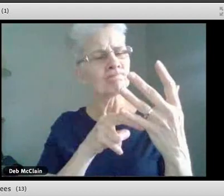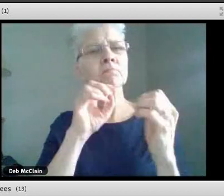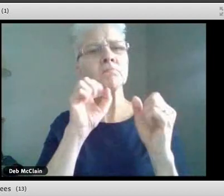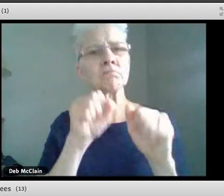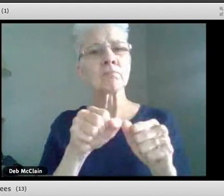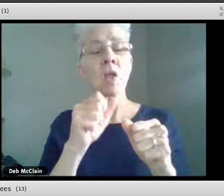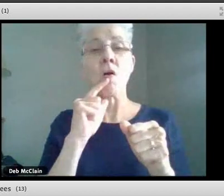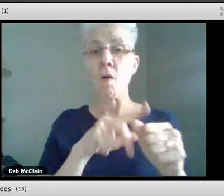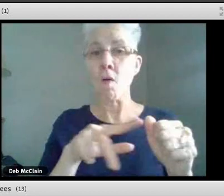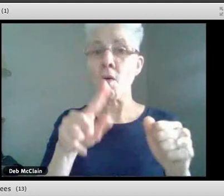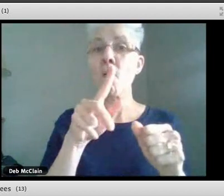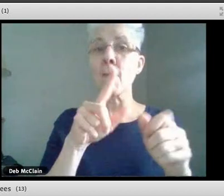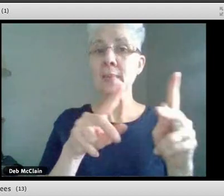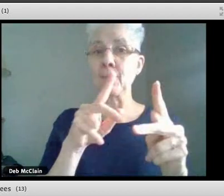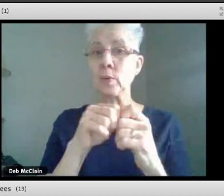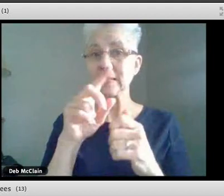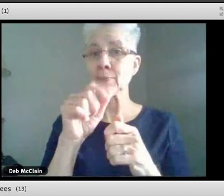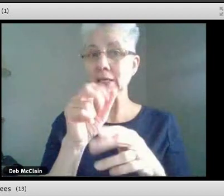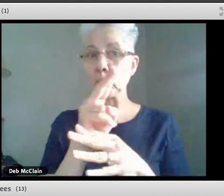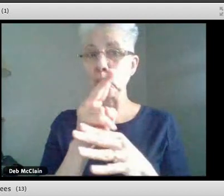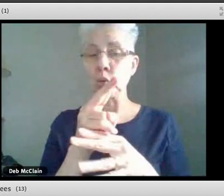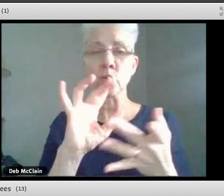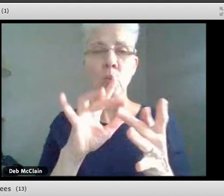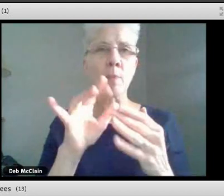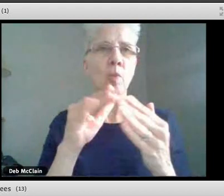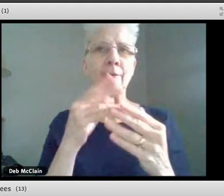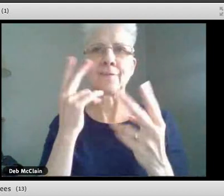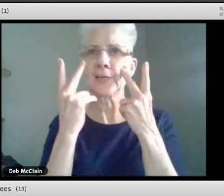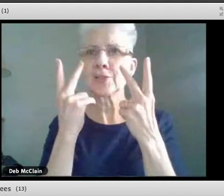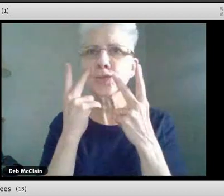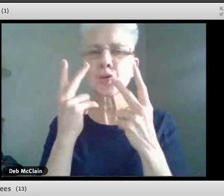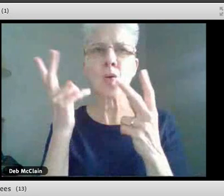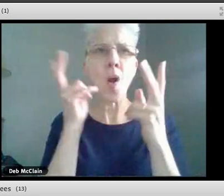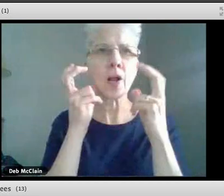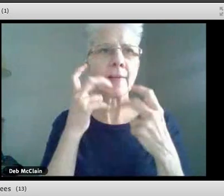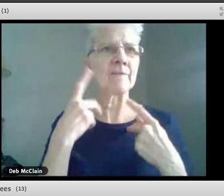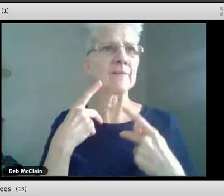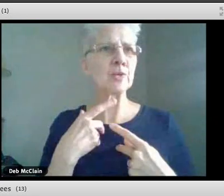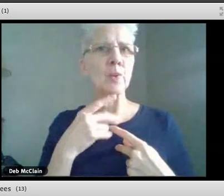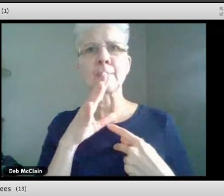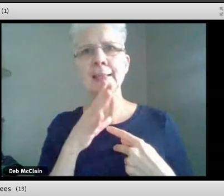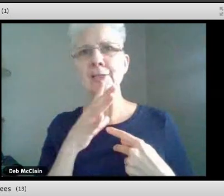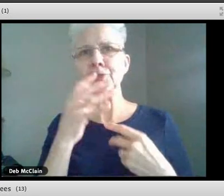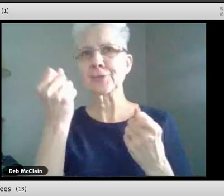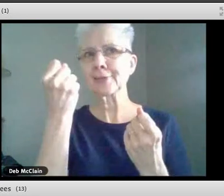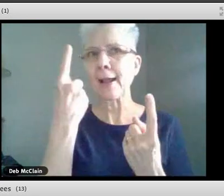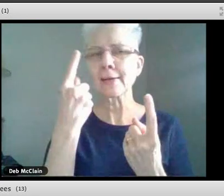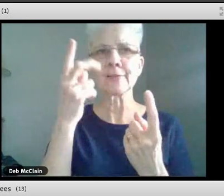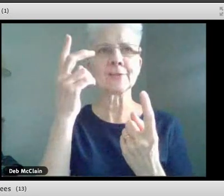with disabilities can use the web, whether they have visual, auditory, physical, speech, cognitive or neurological disorders,